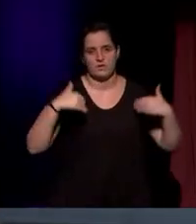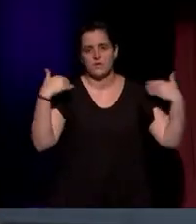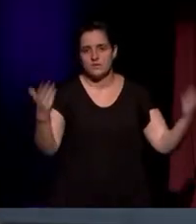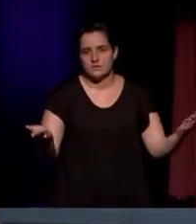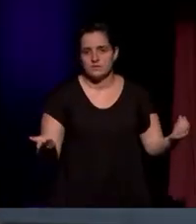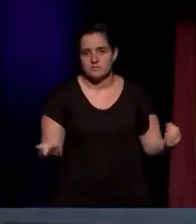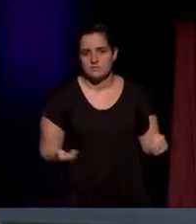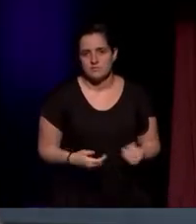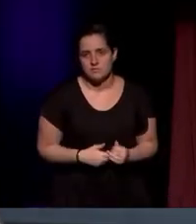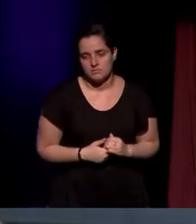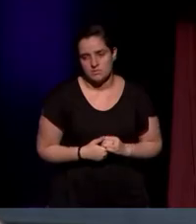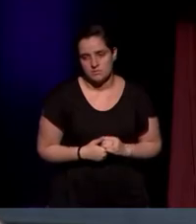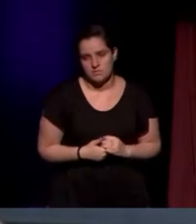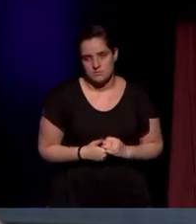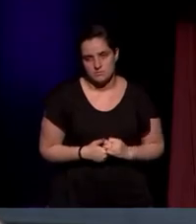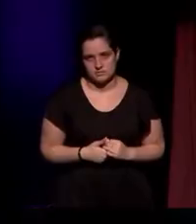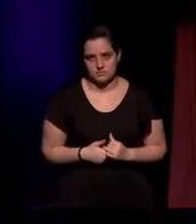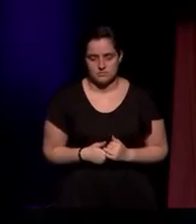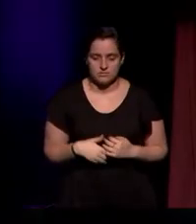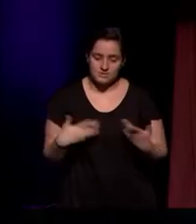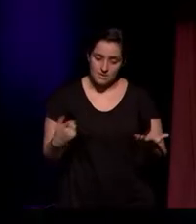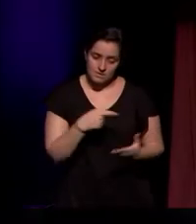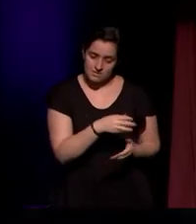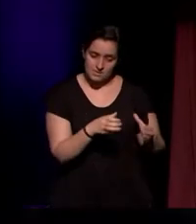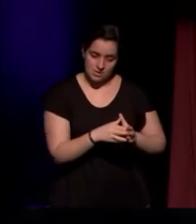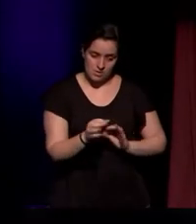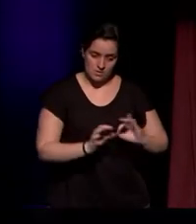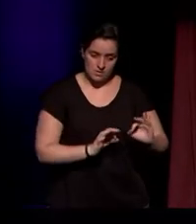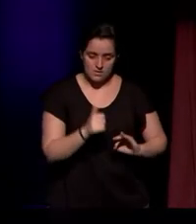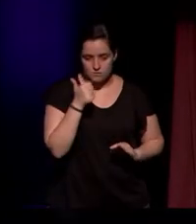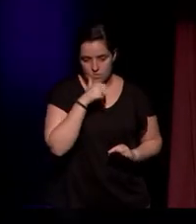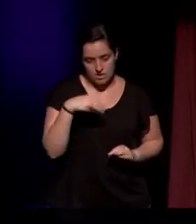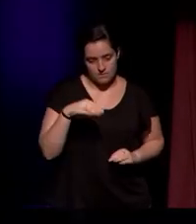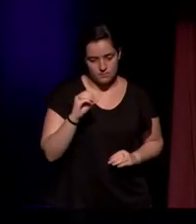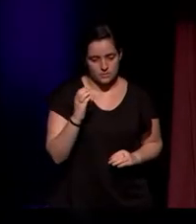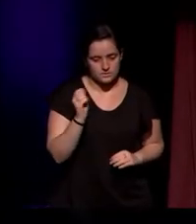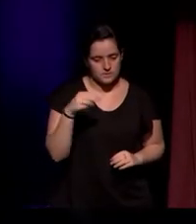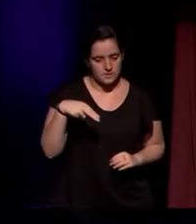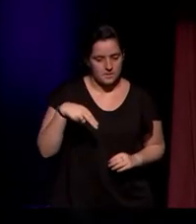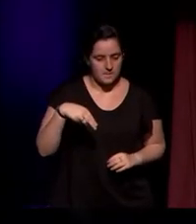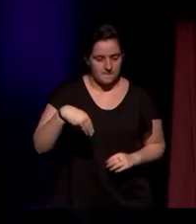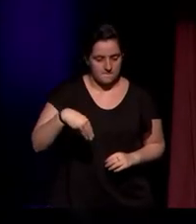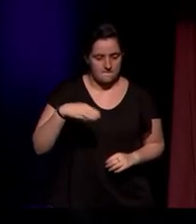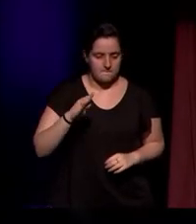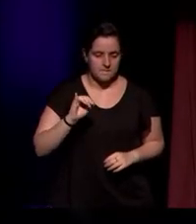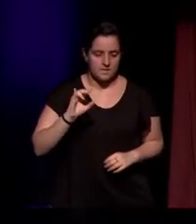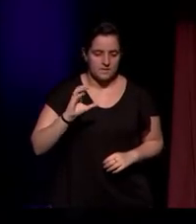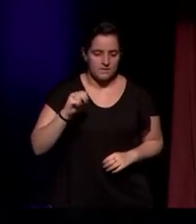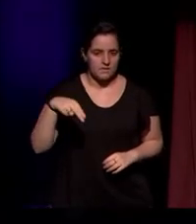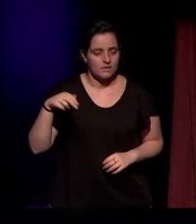And yet, the Women's Organization Mozambican is part of Fórum Mulher. But, insofar as the Women's Forum